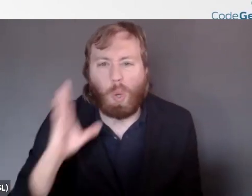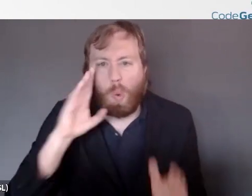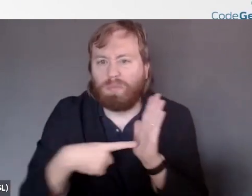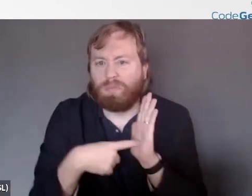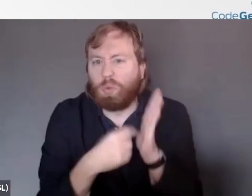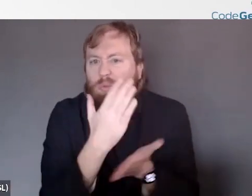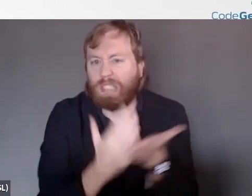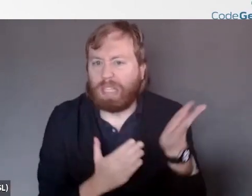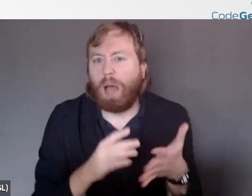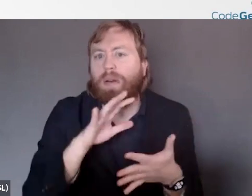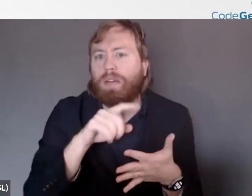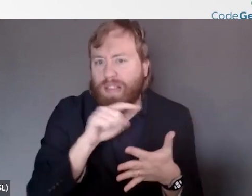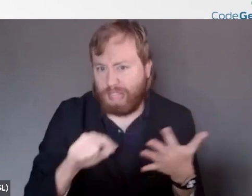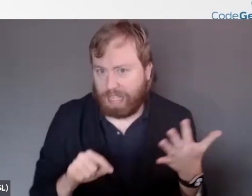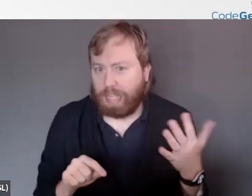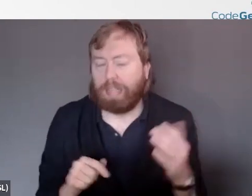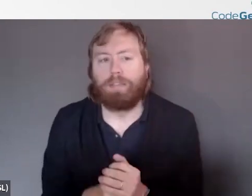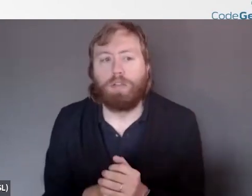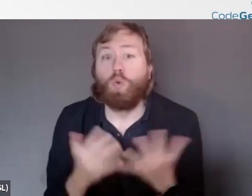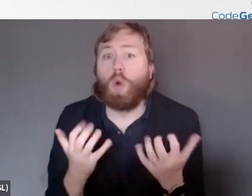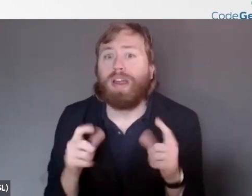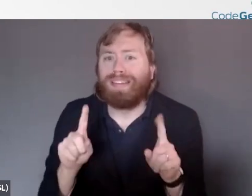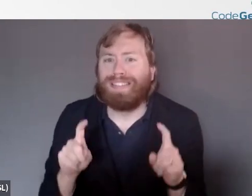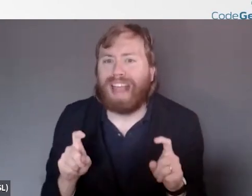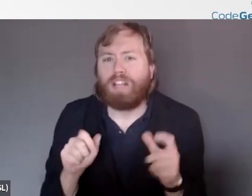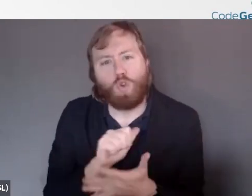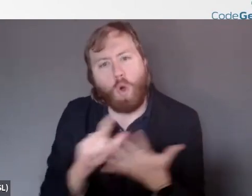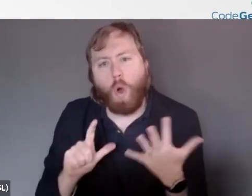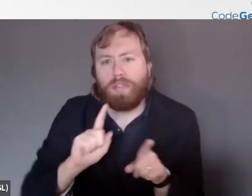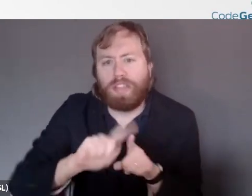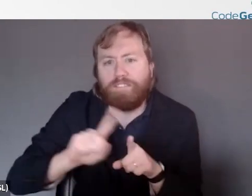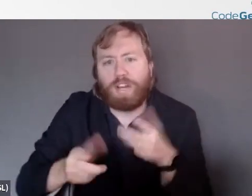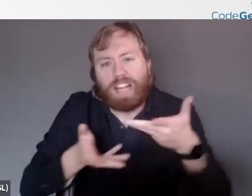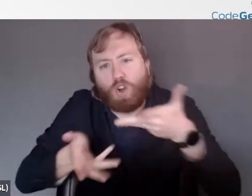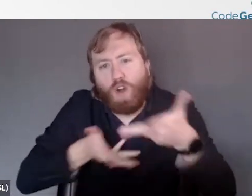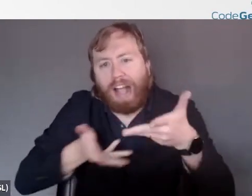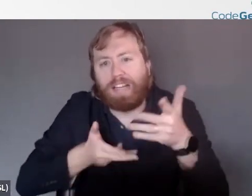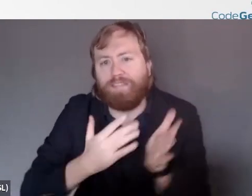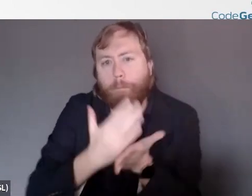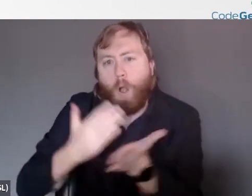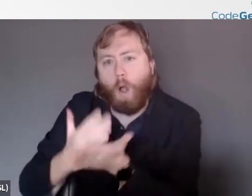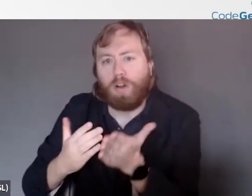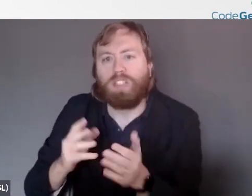We want to test all the interactive elements on a web page. Examples, this is not a complete list,